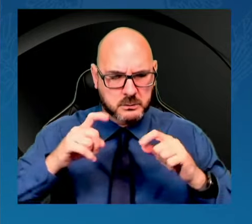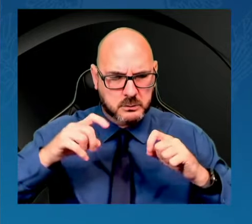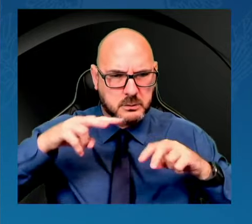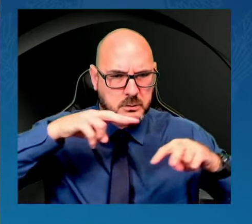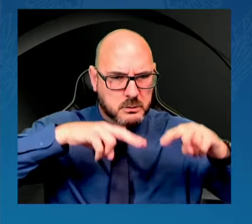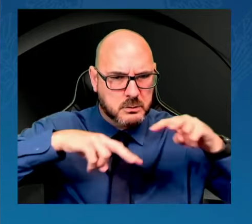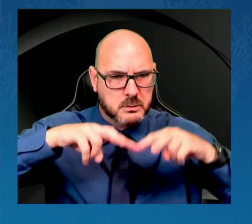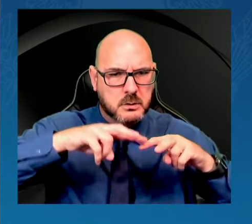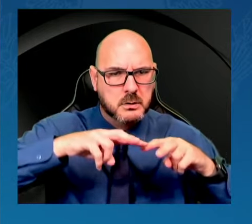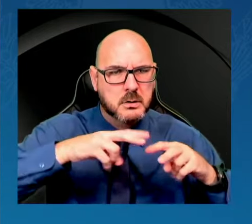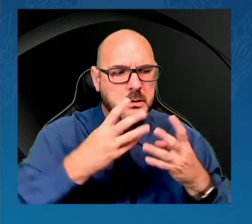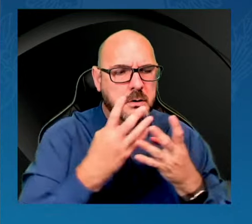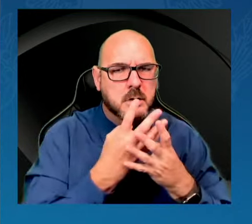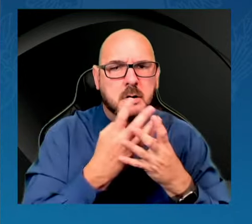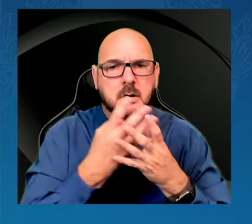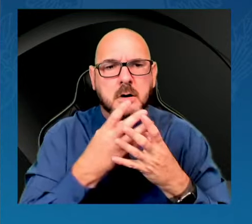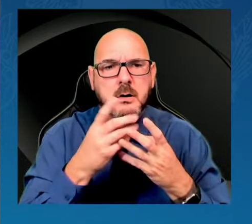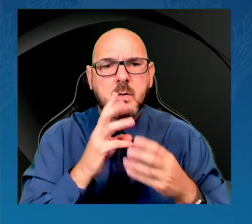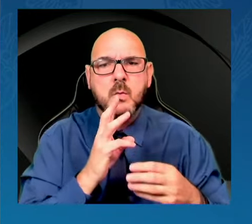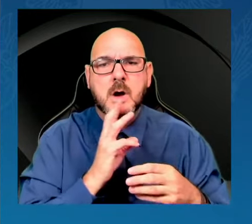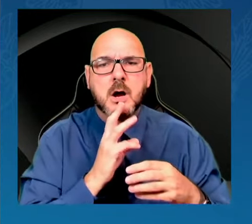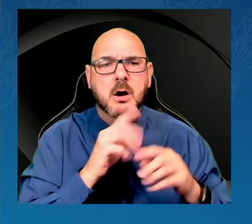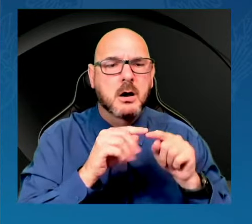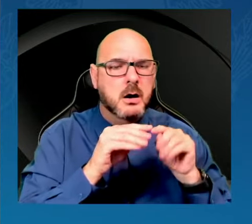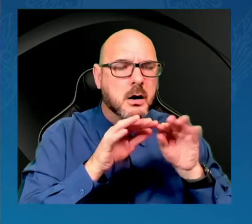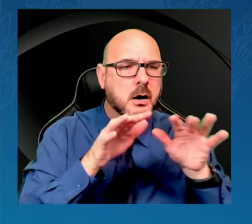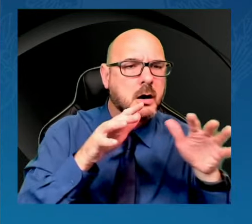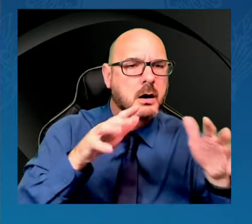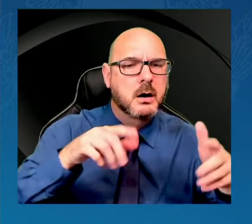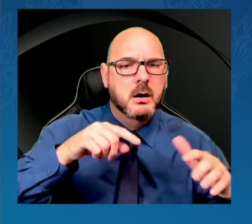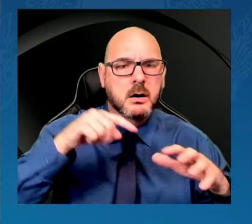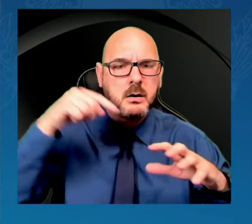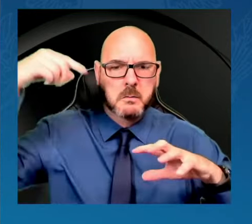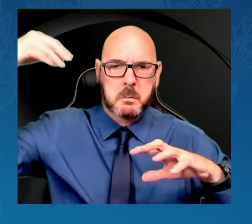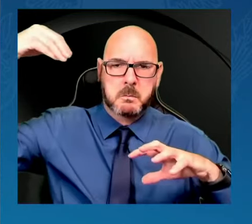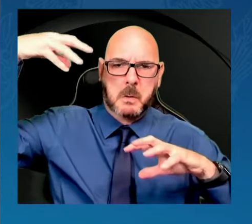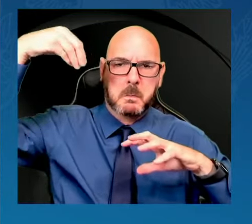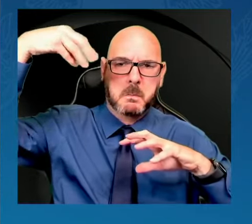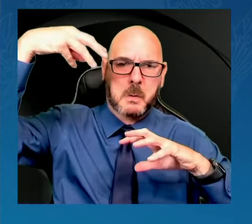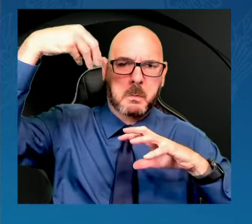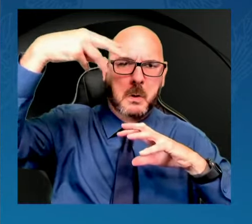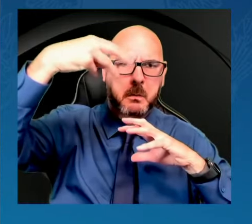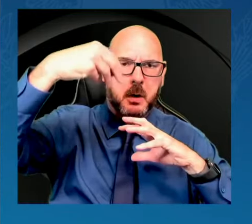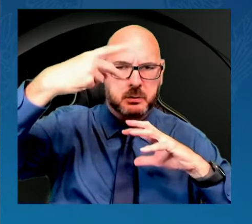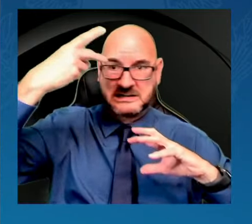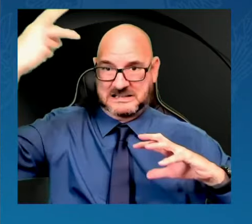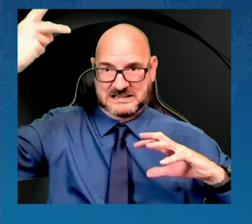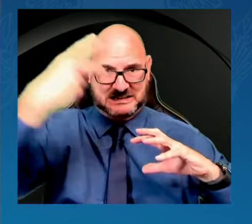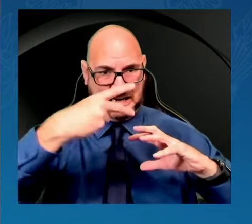so we can now see where it is and where it's flowing. This is extraordinary.